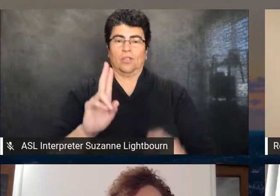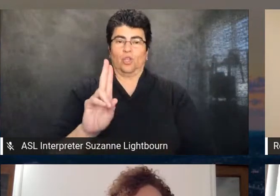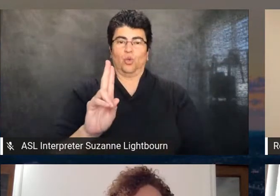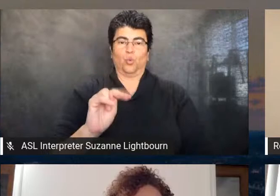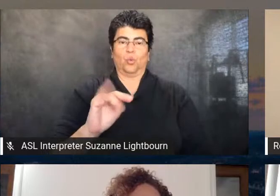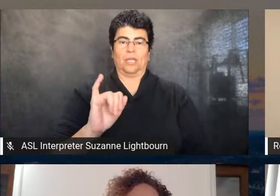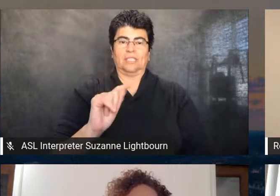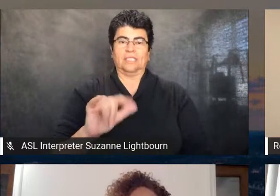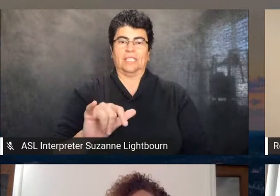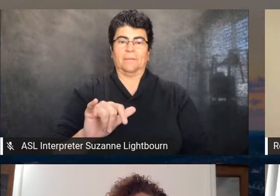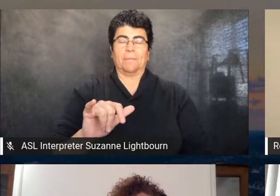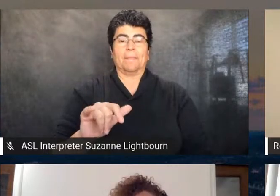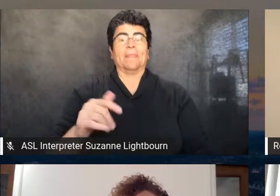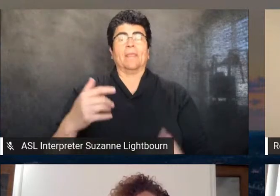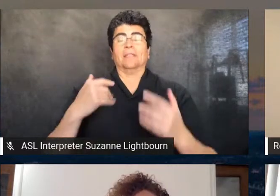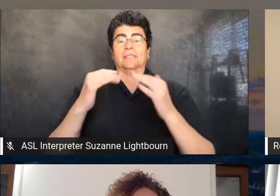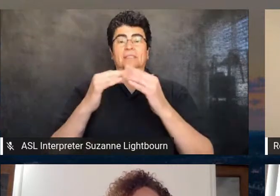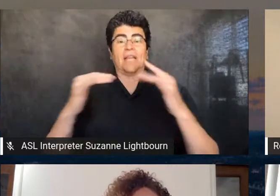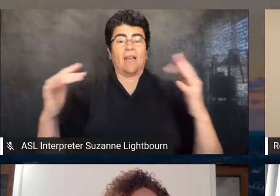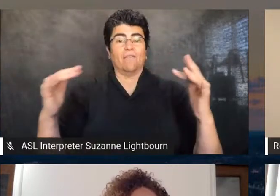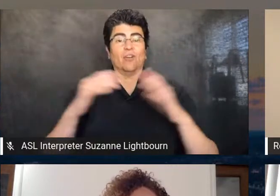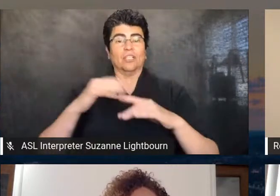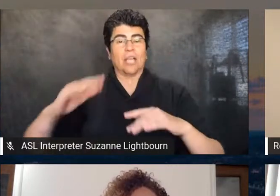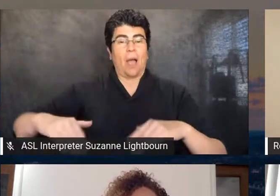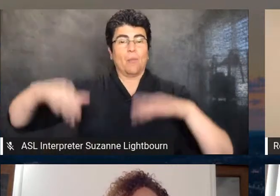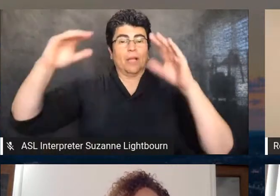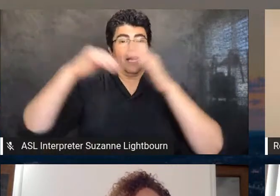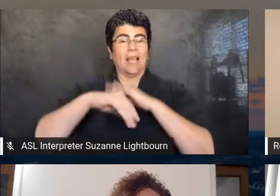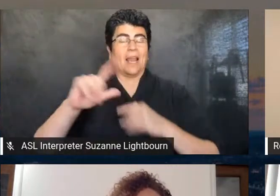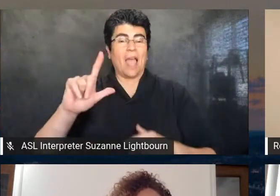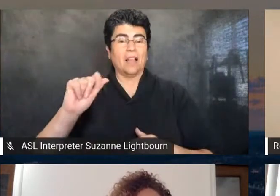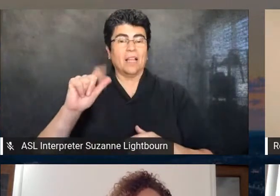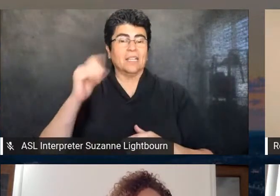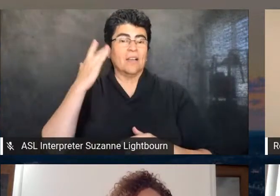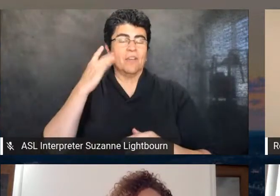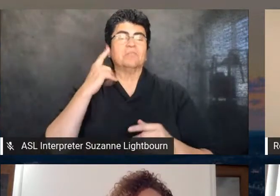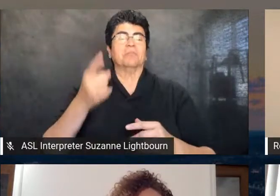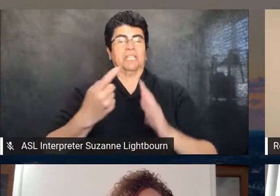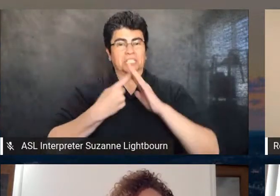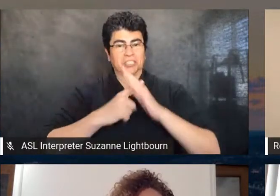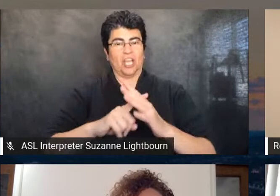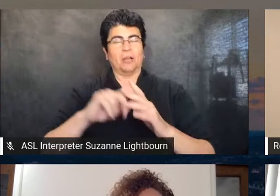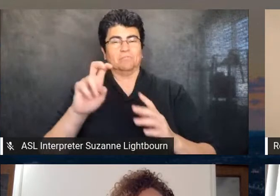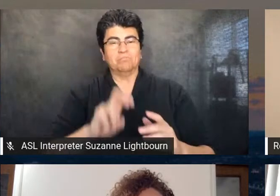After a diverse upbringing in Los Angeles, California, Obi embarked upon his undergraduate degree